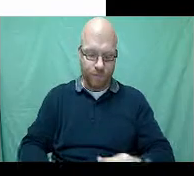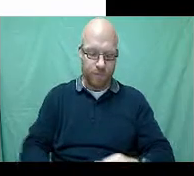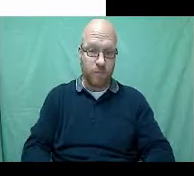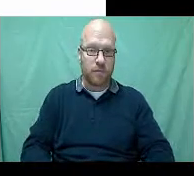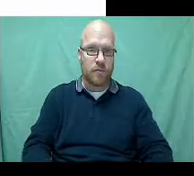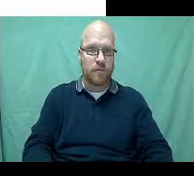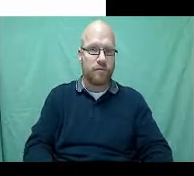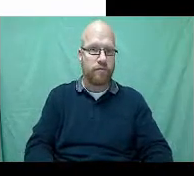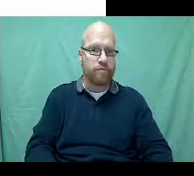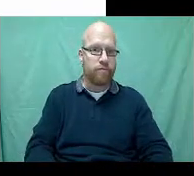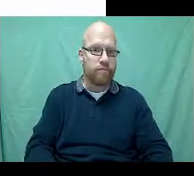we'll divide it by 2x.